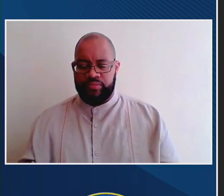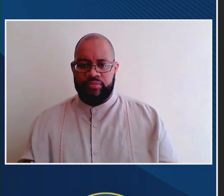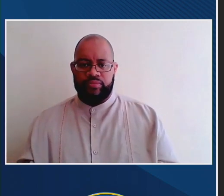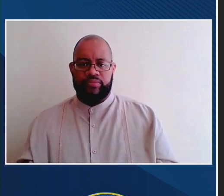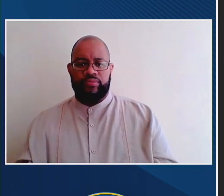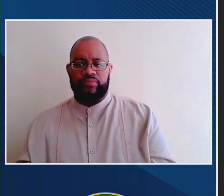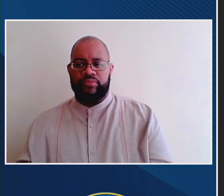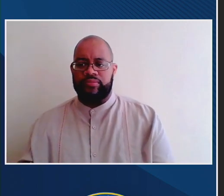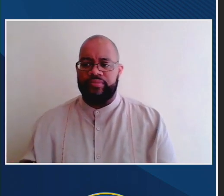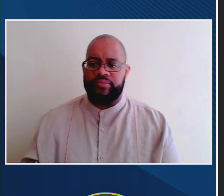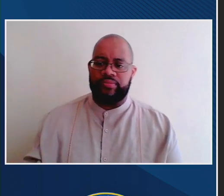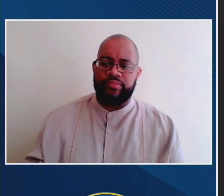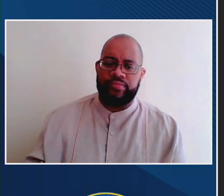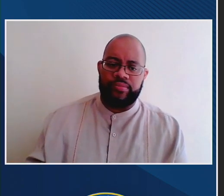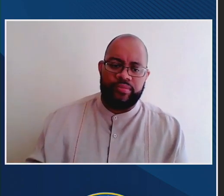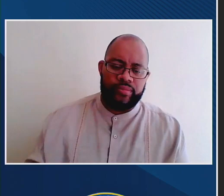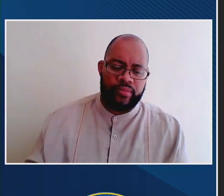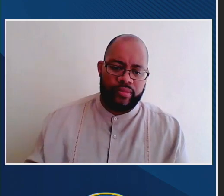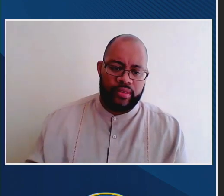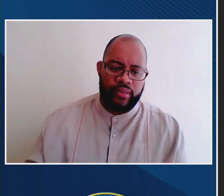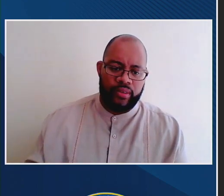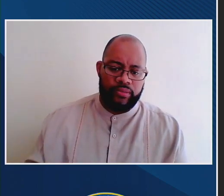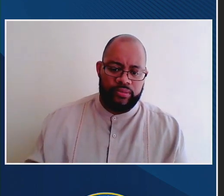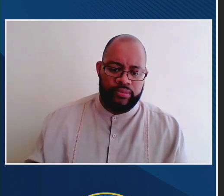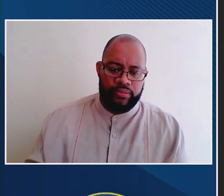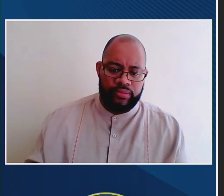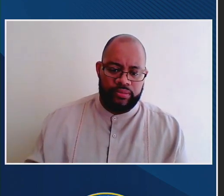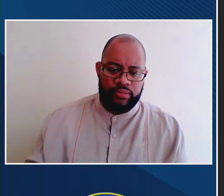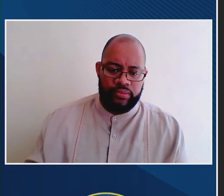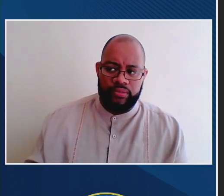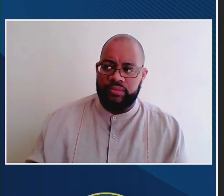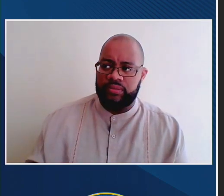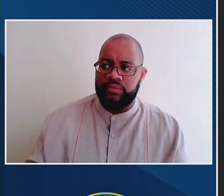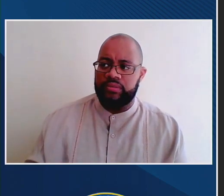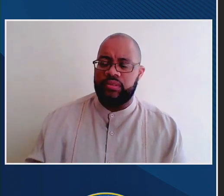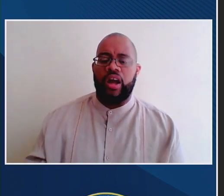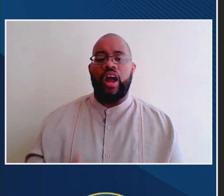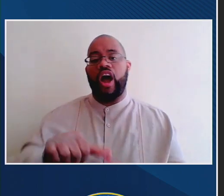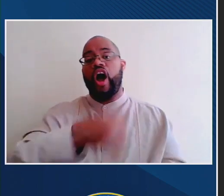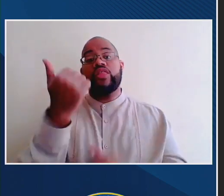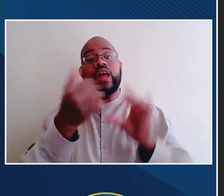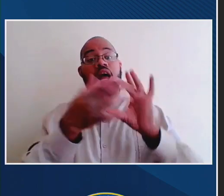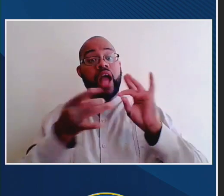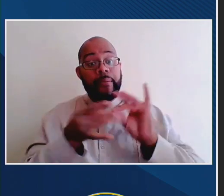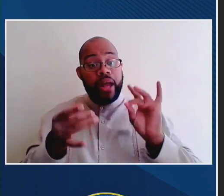Thank you. Any other comments, discussion